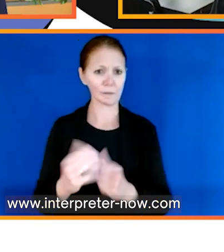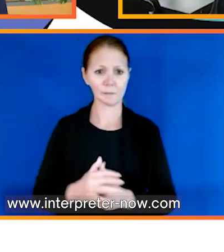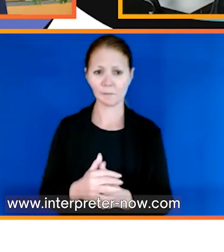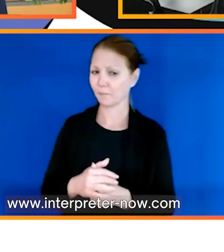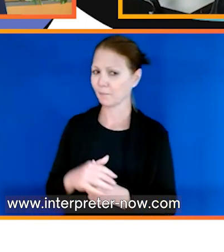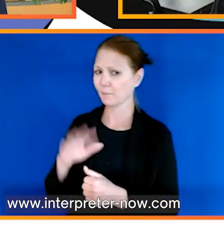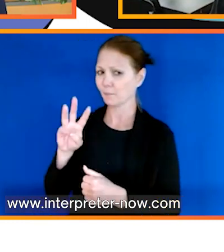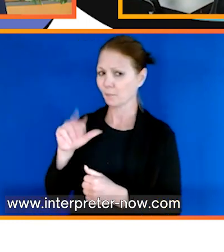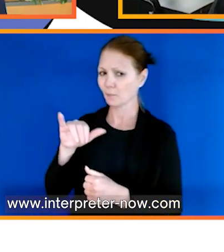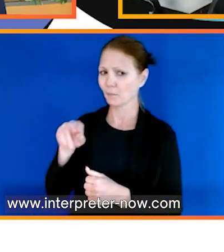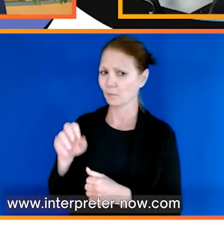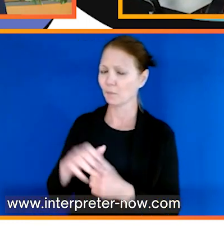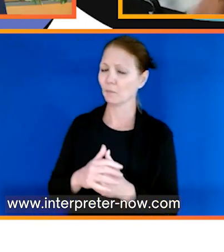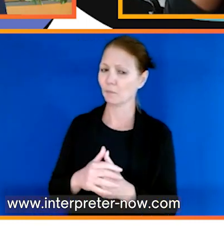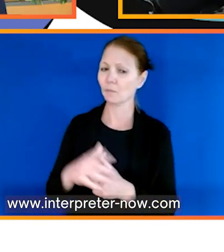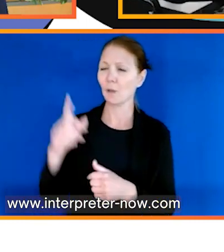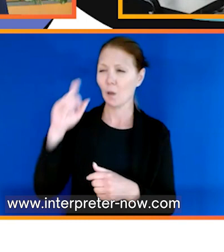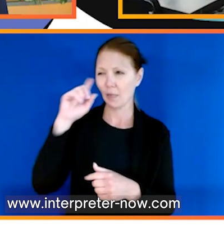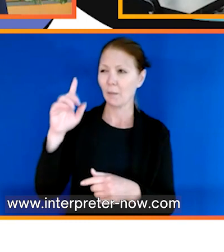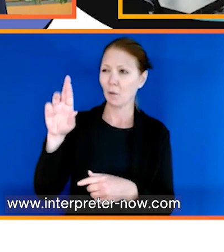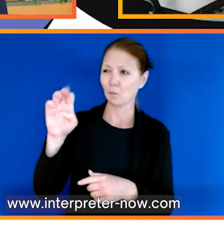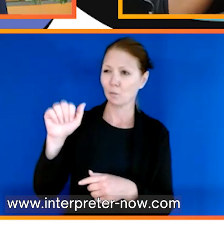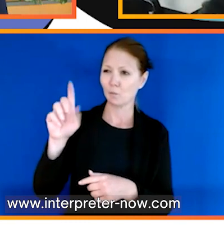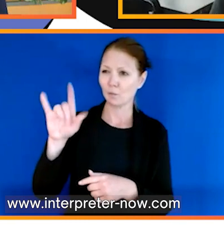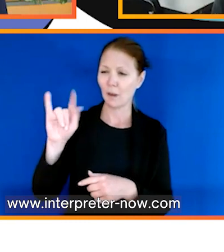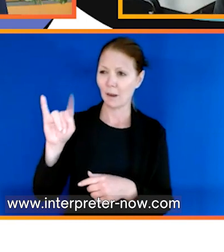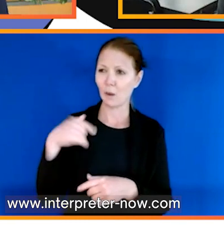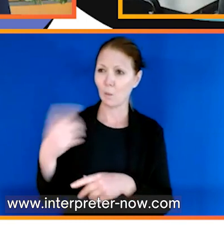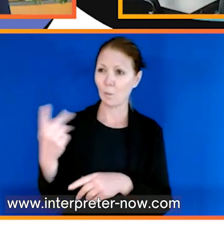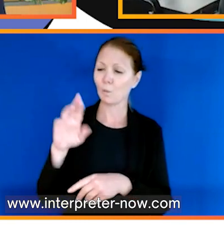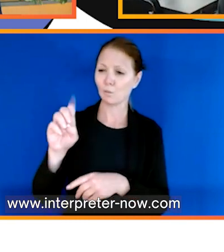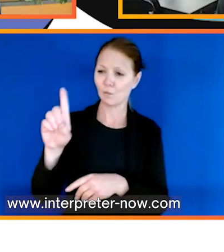Yeah. I think about Reddit when we worked with them.